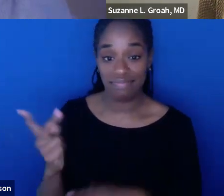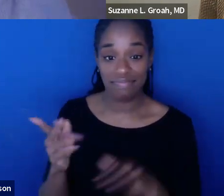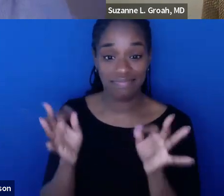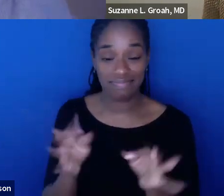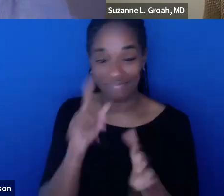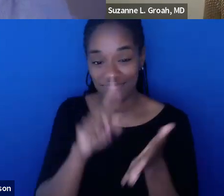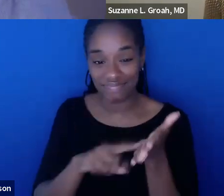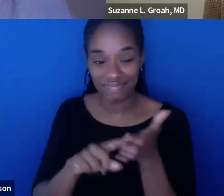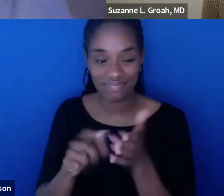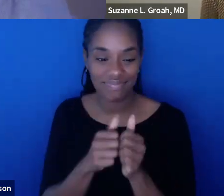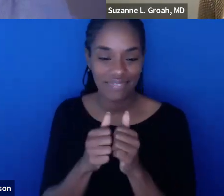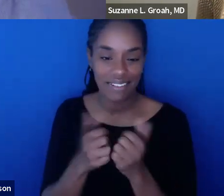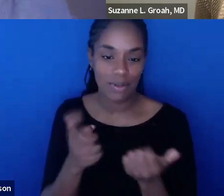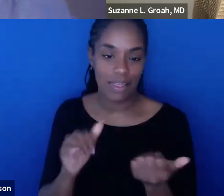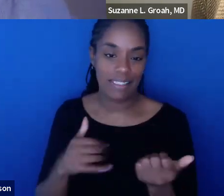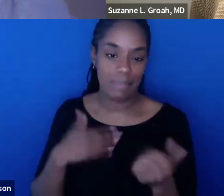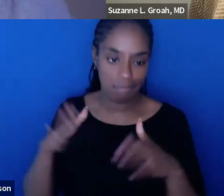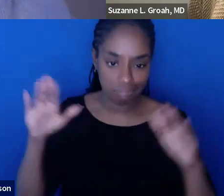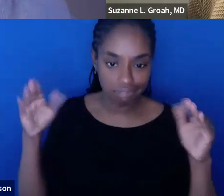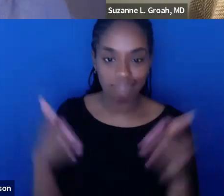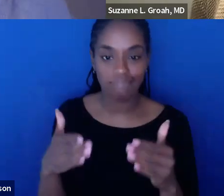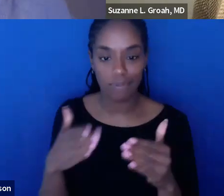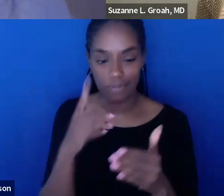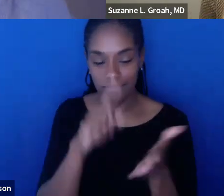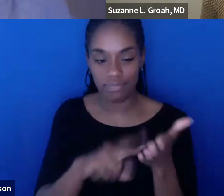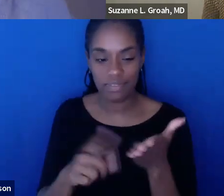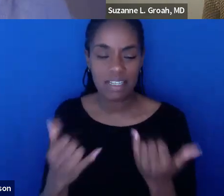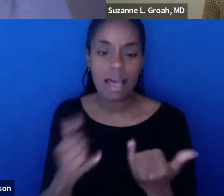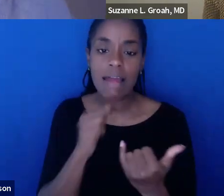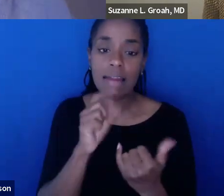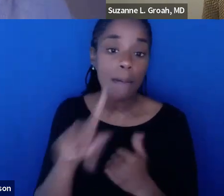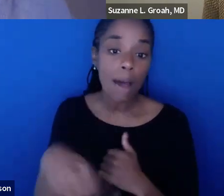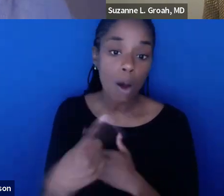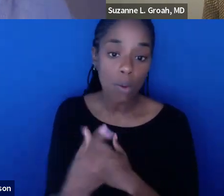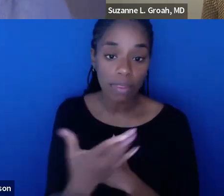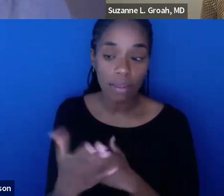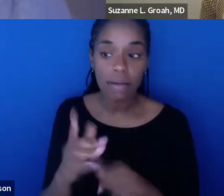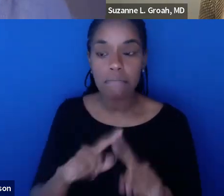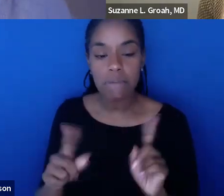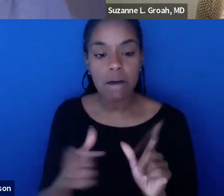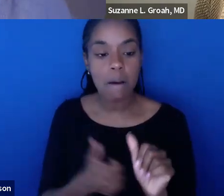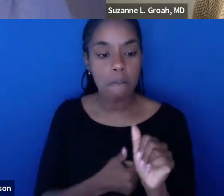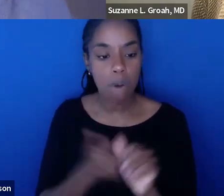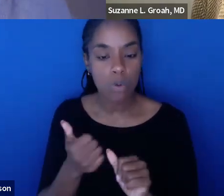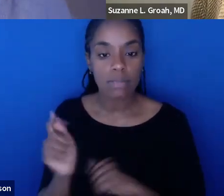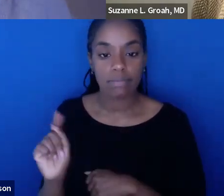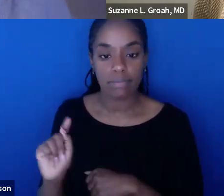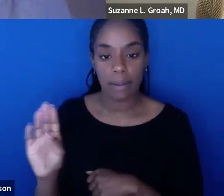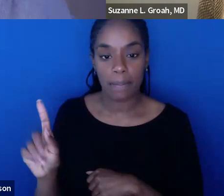pretty much my focus of research now. Not exclusively, but mostly neurogenic bladder and urinary tract infections.